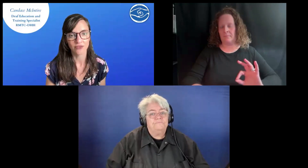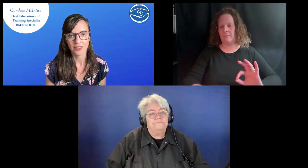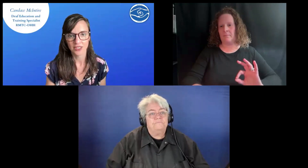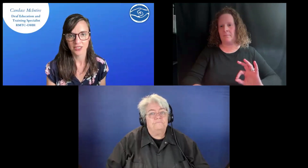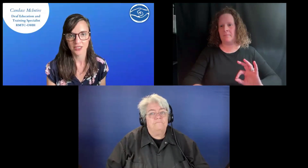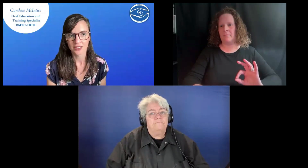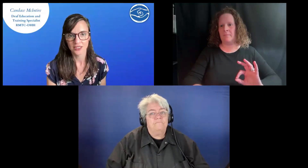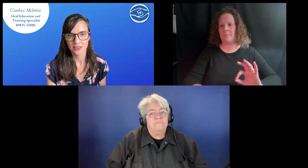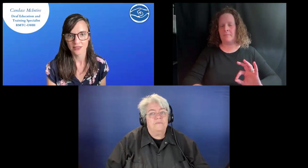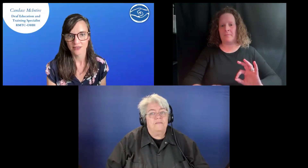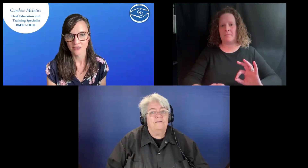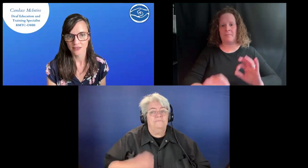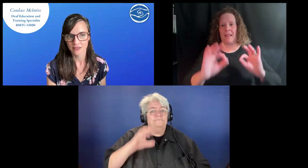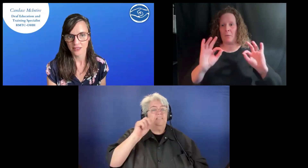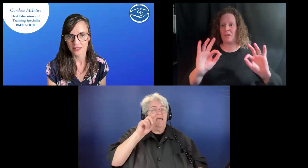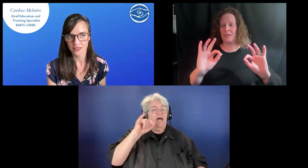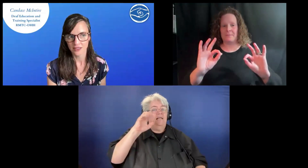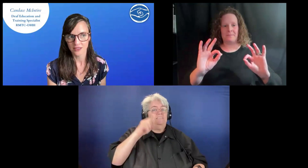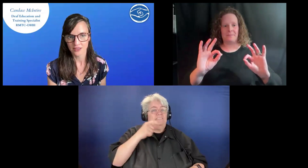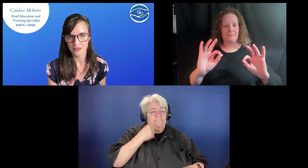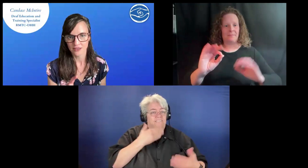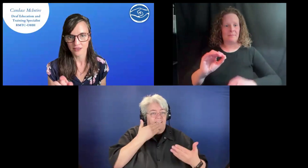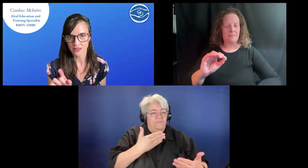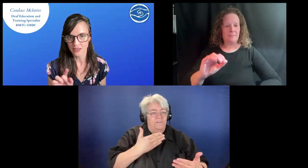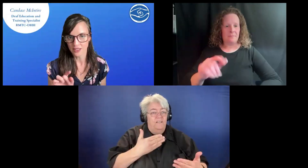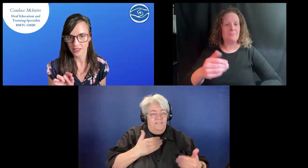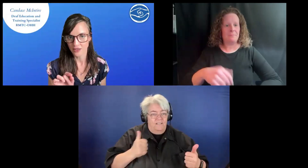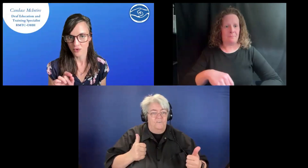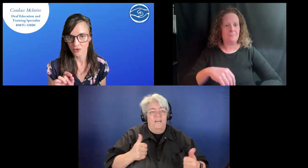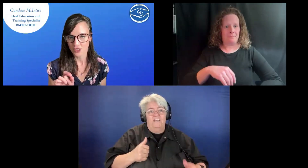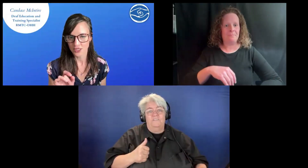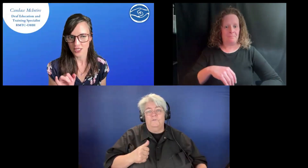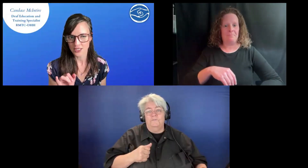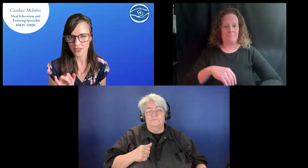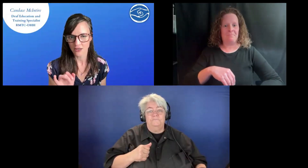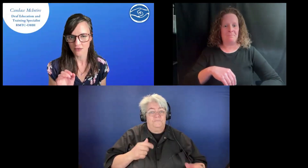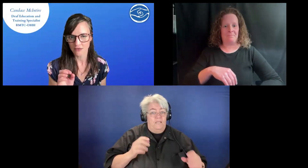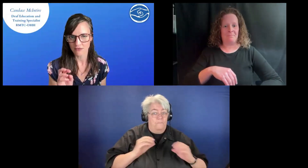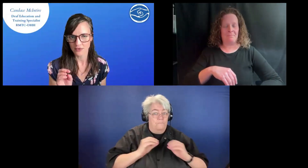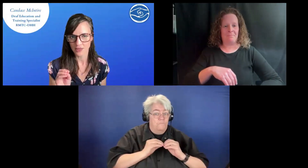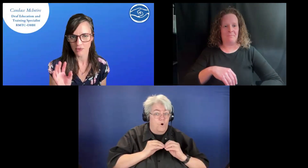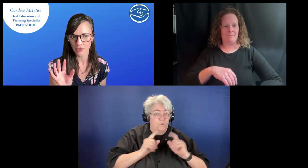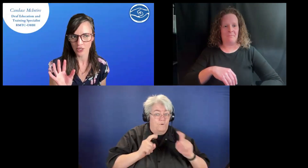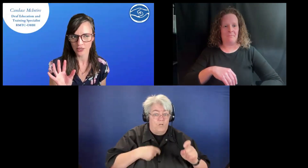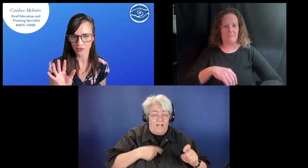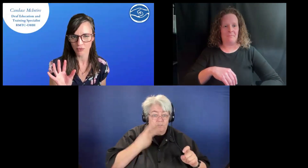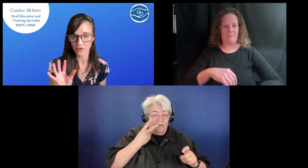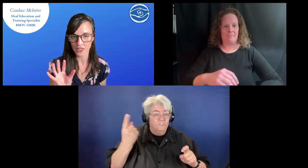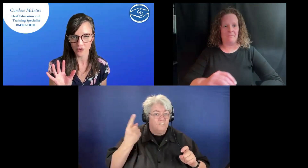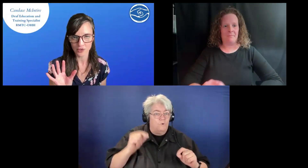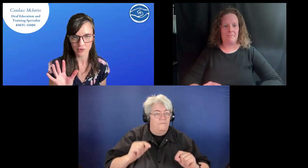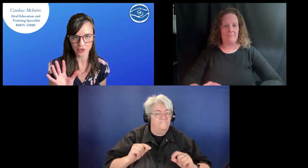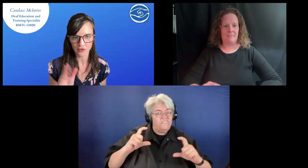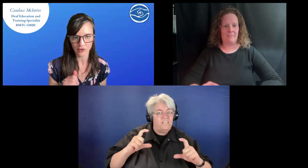Thank you. Any other questions? Okay cool. I saw someone put on their video so I wasn't sure